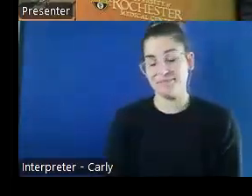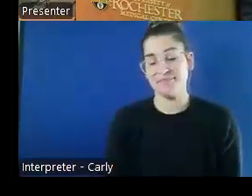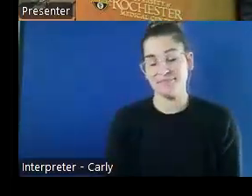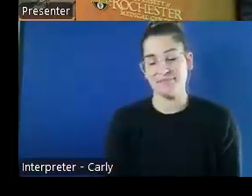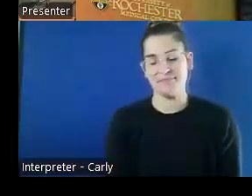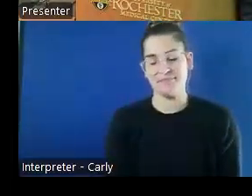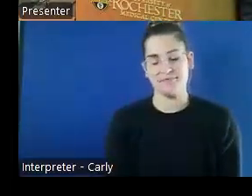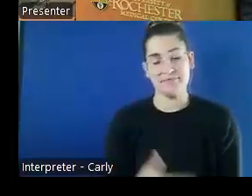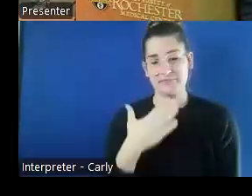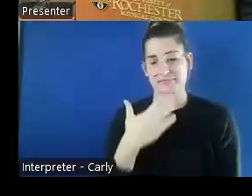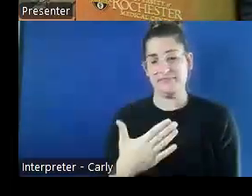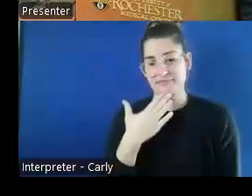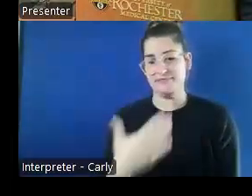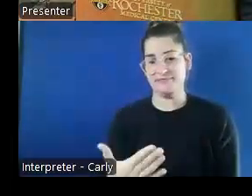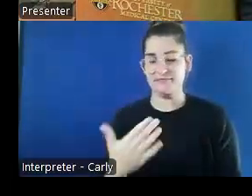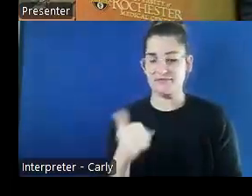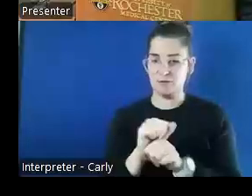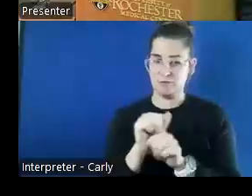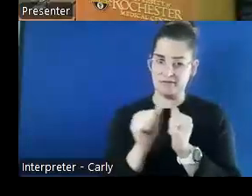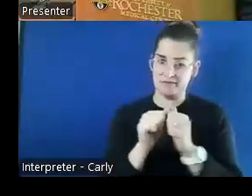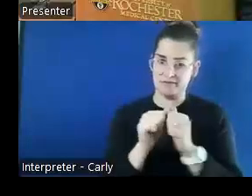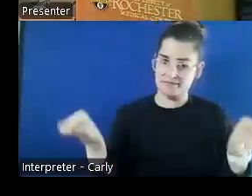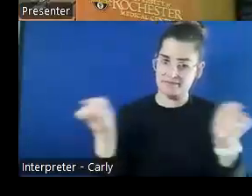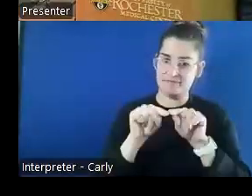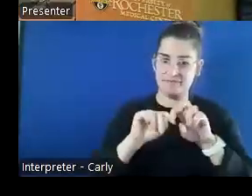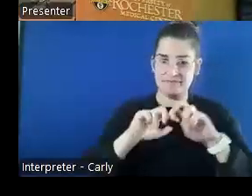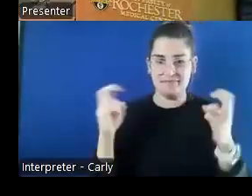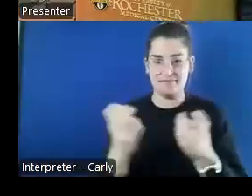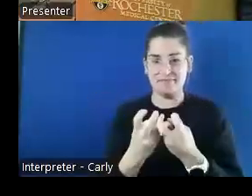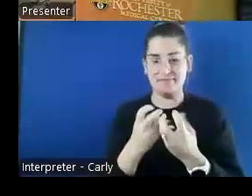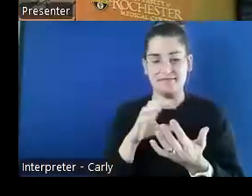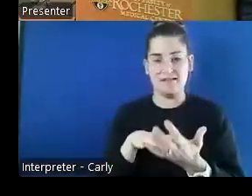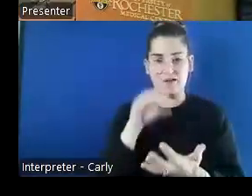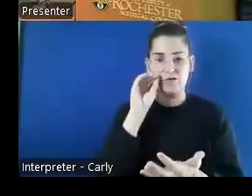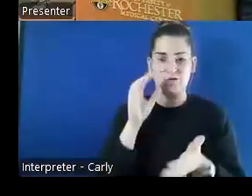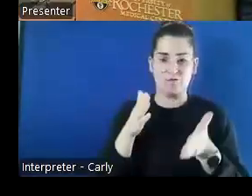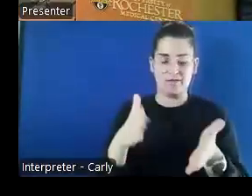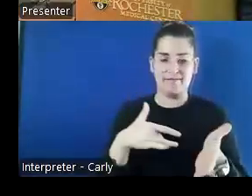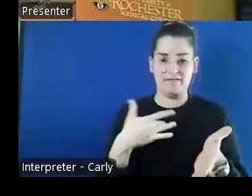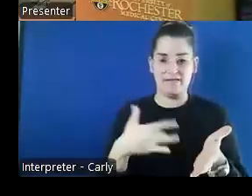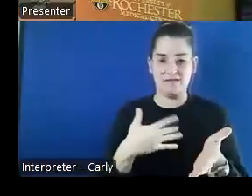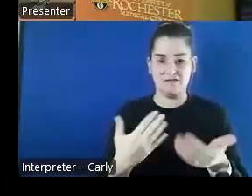with everybody and learn from them in a way that's really collaborative and great and I like knowing